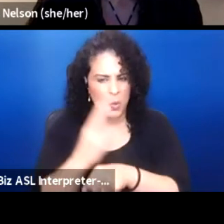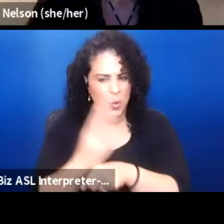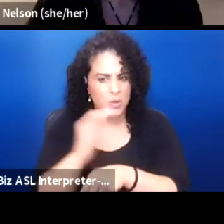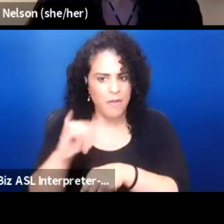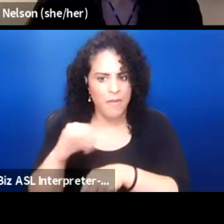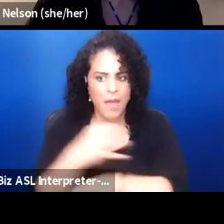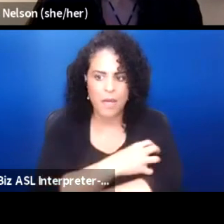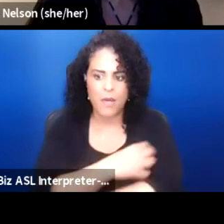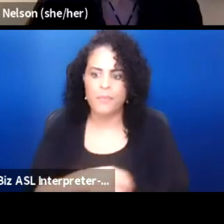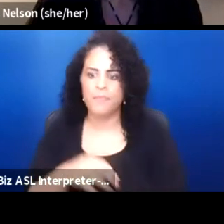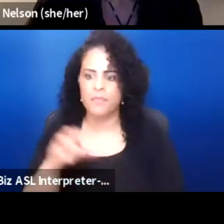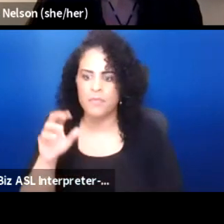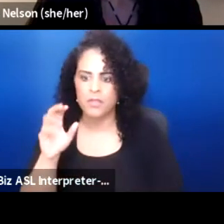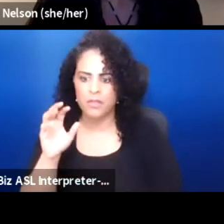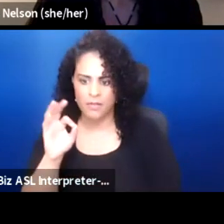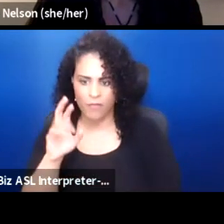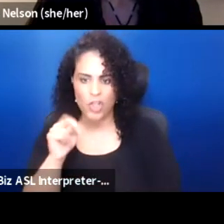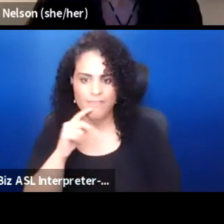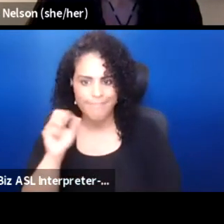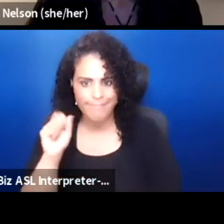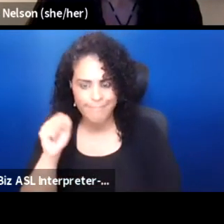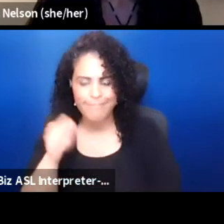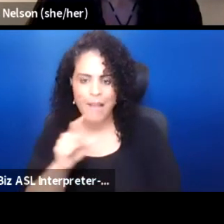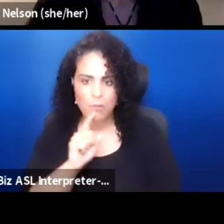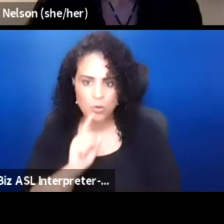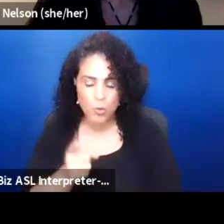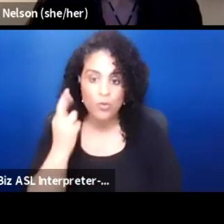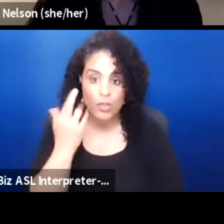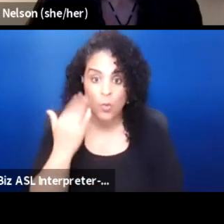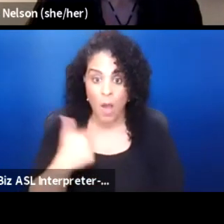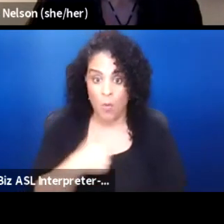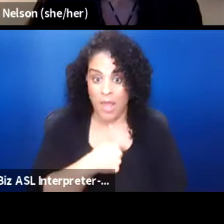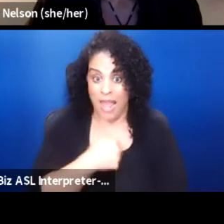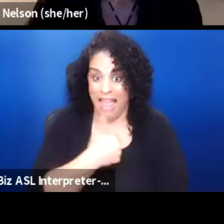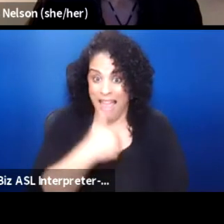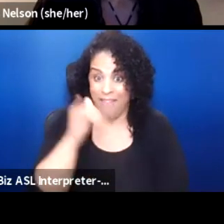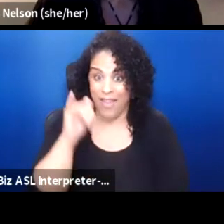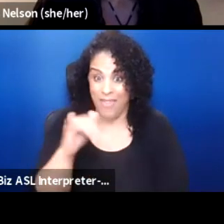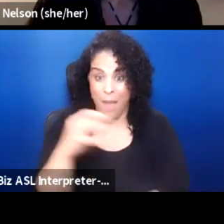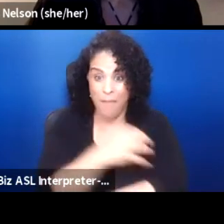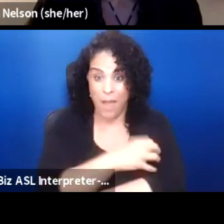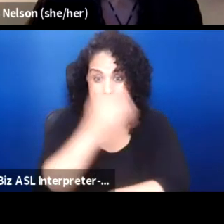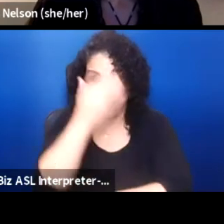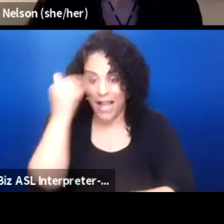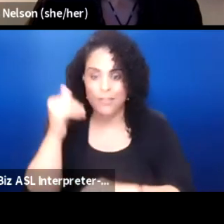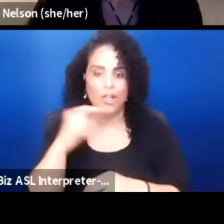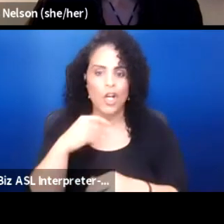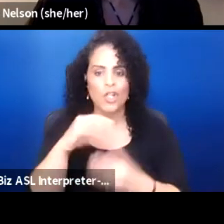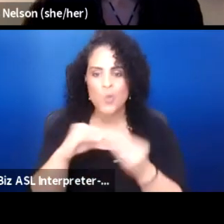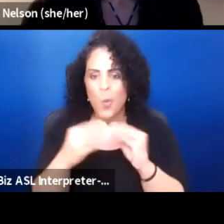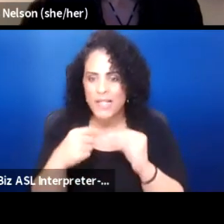Absolutely. And the reason we have that power is because of the storytellers like yourself,